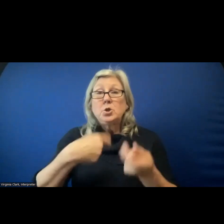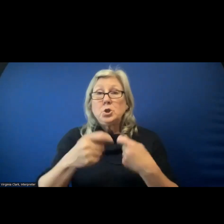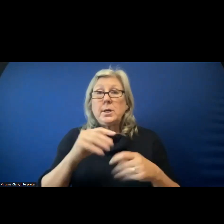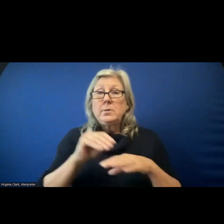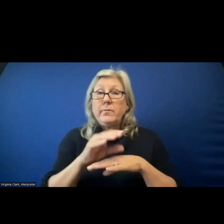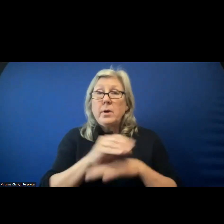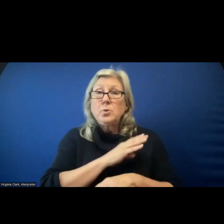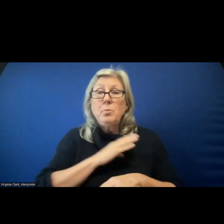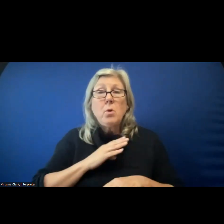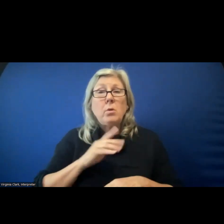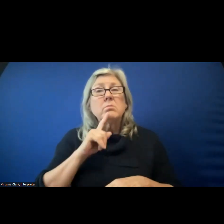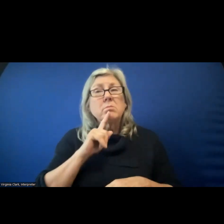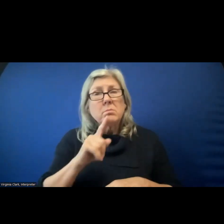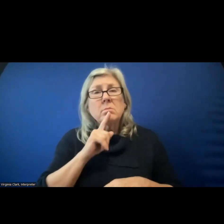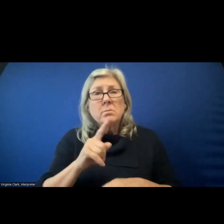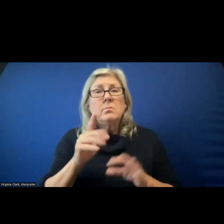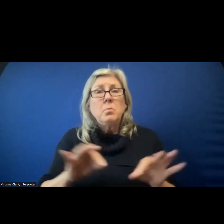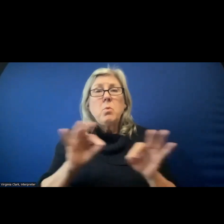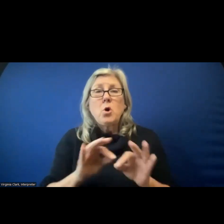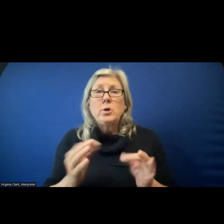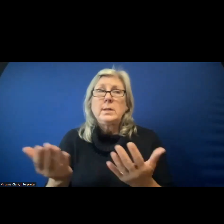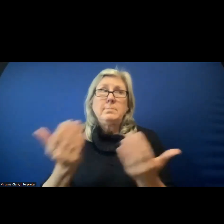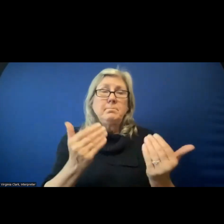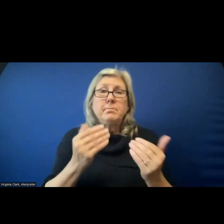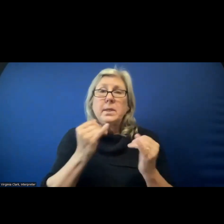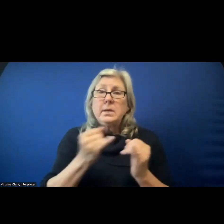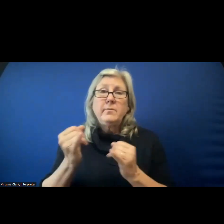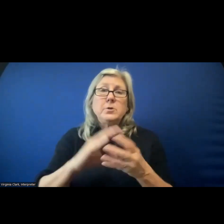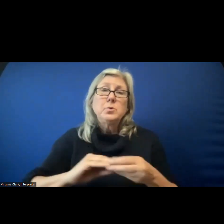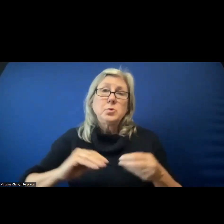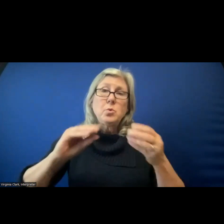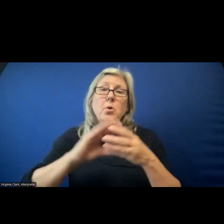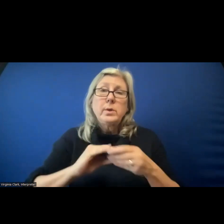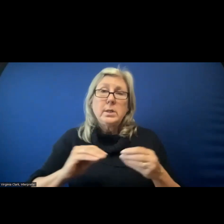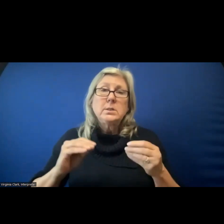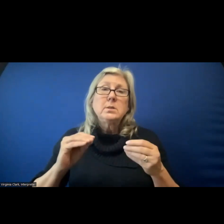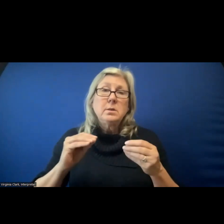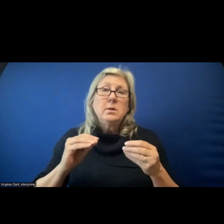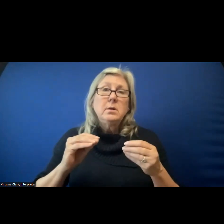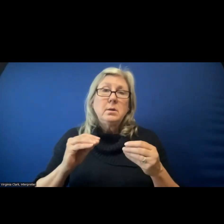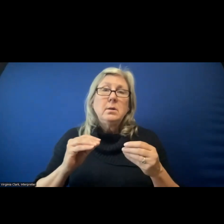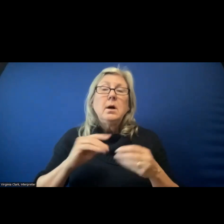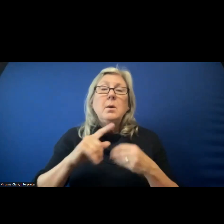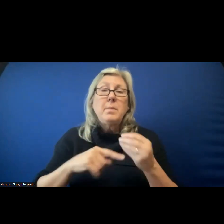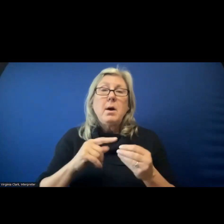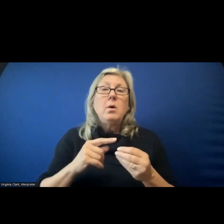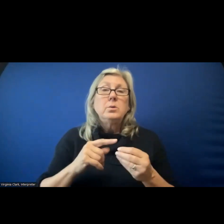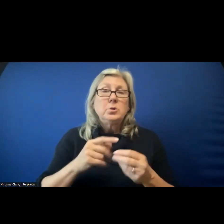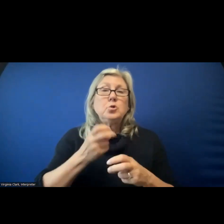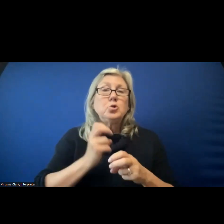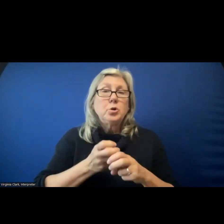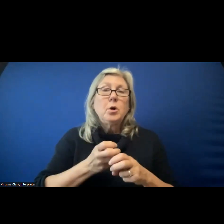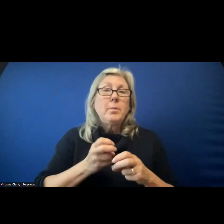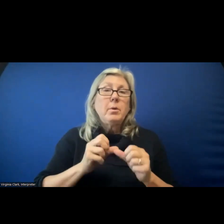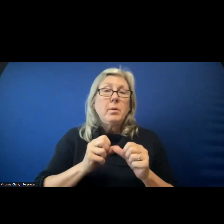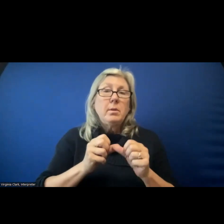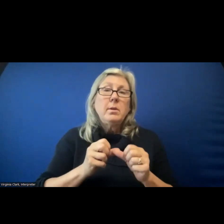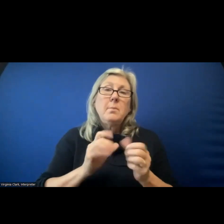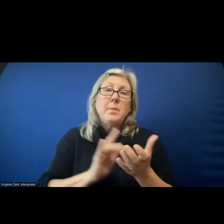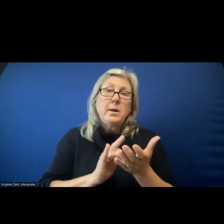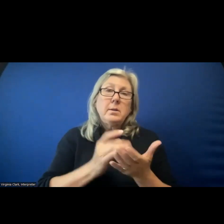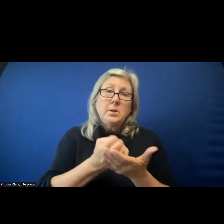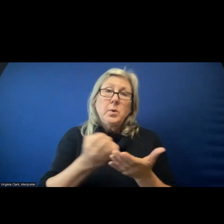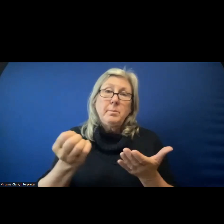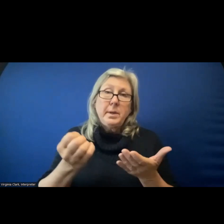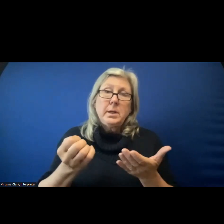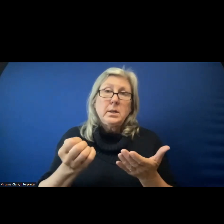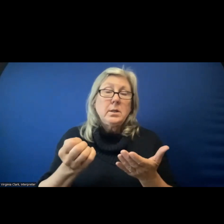that I get the individual stories under medical equipment. And I can't figure out how to get